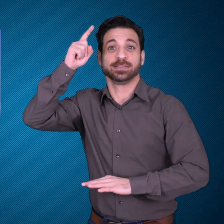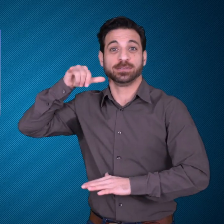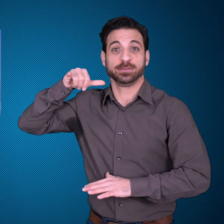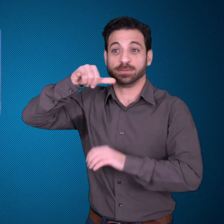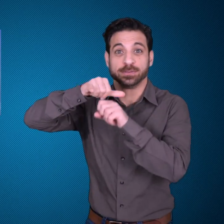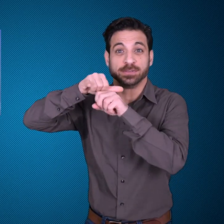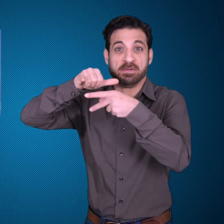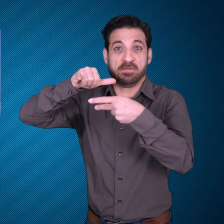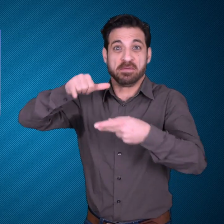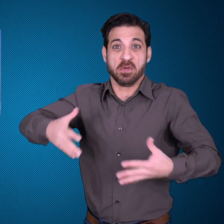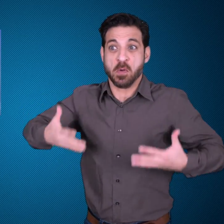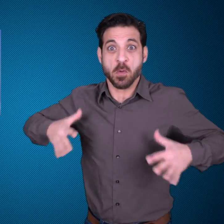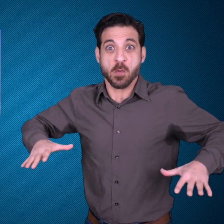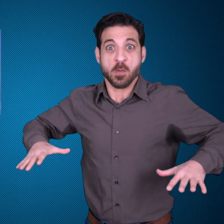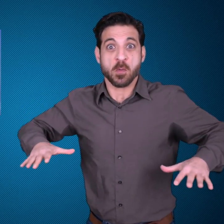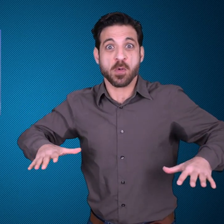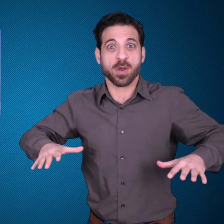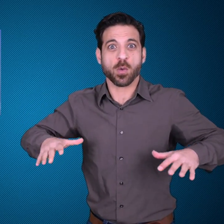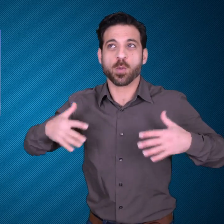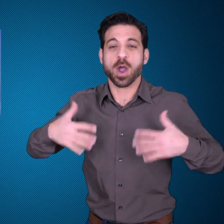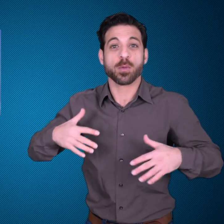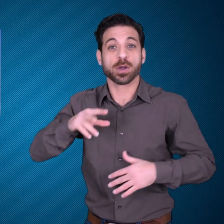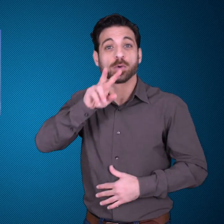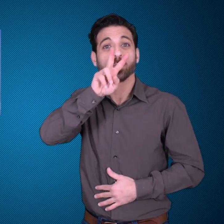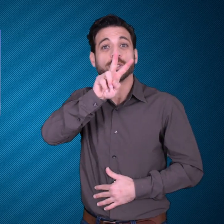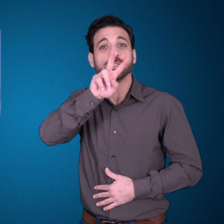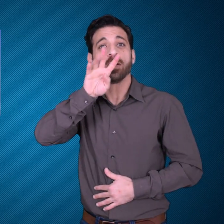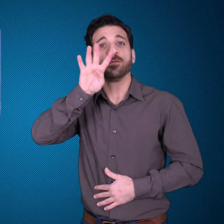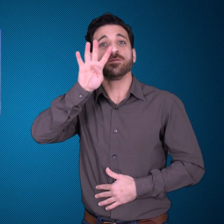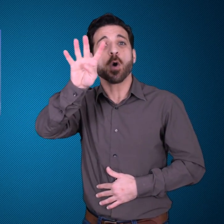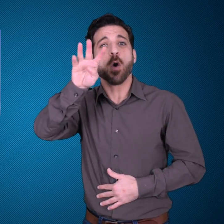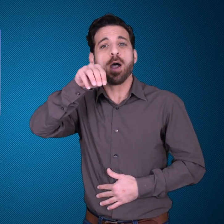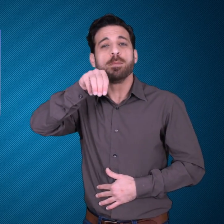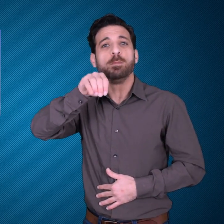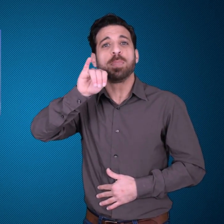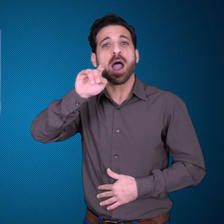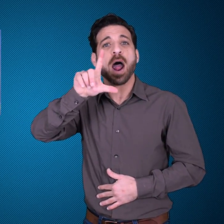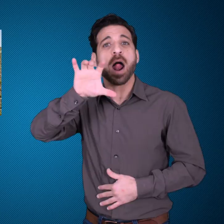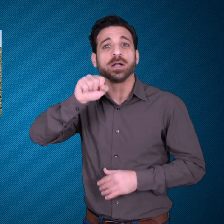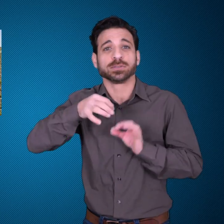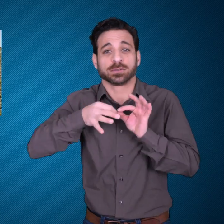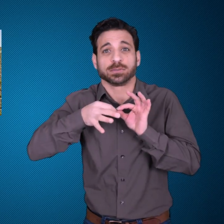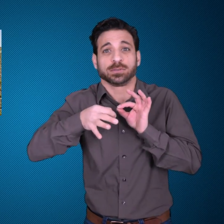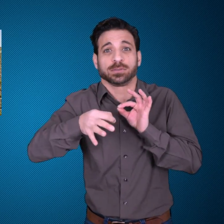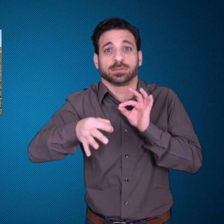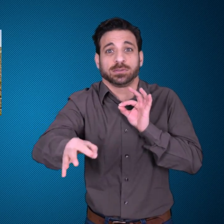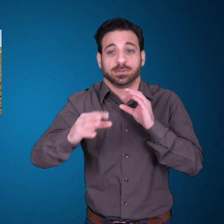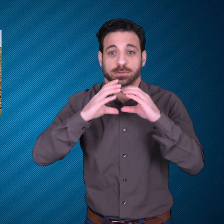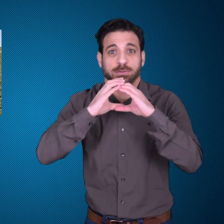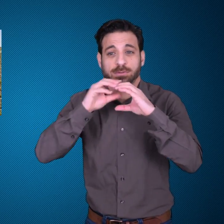record books breaking the mark for